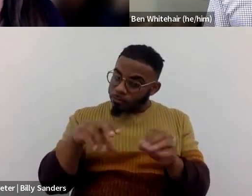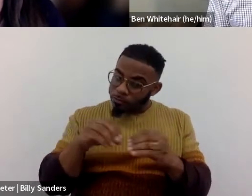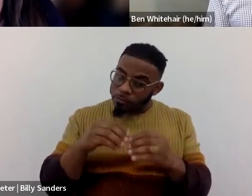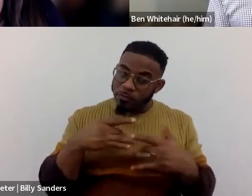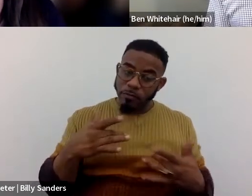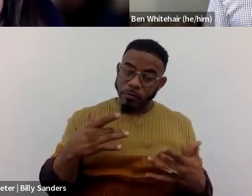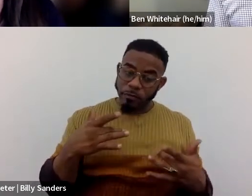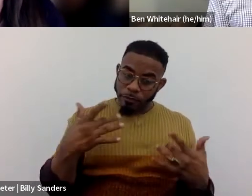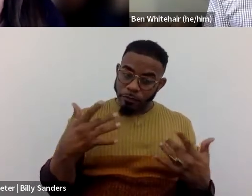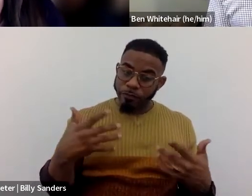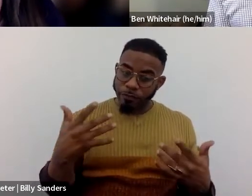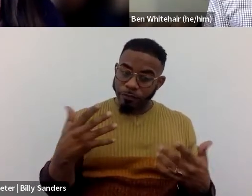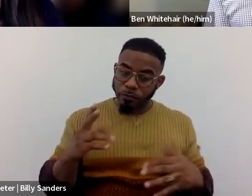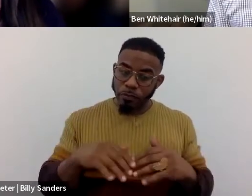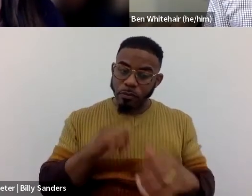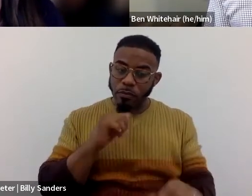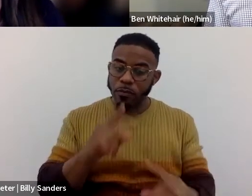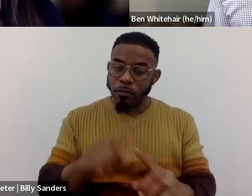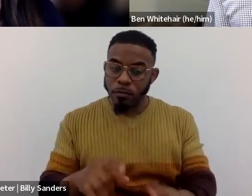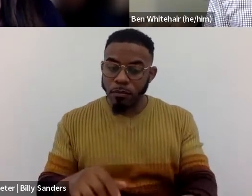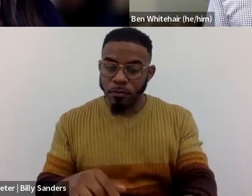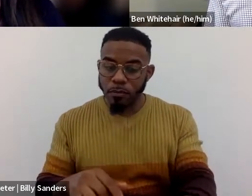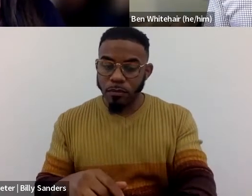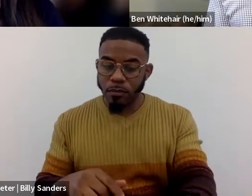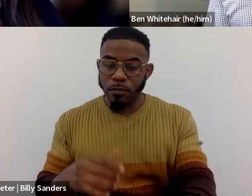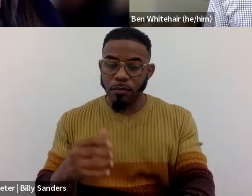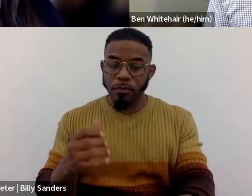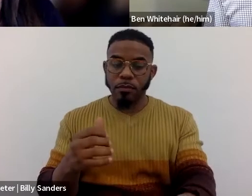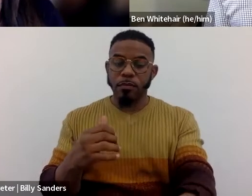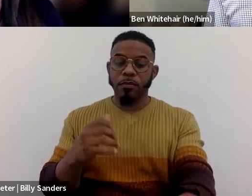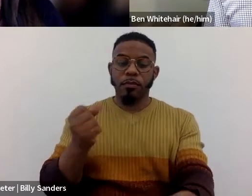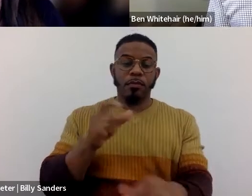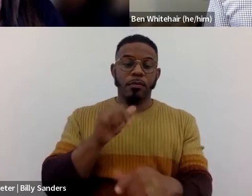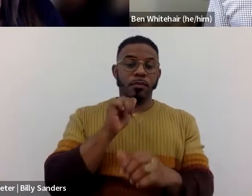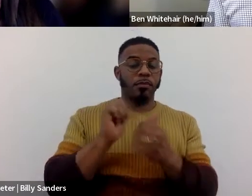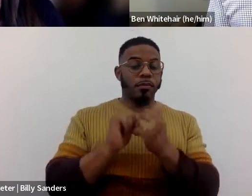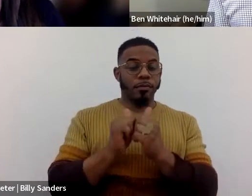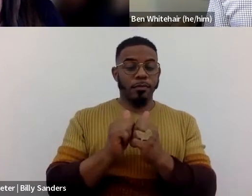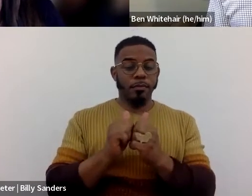than not to be held to your non-compete. And so, you know, again,